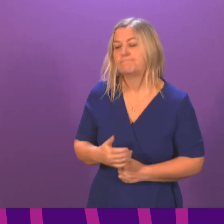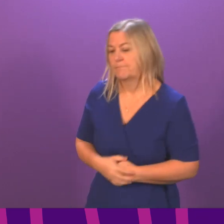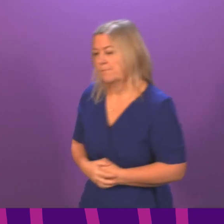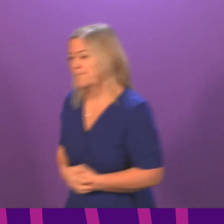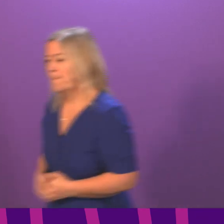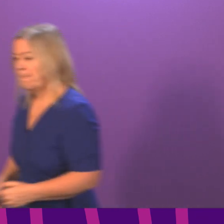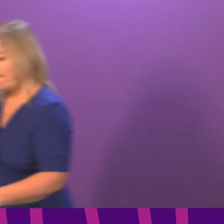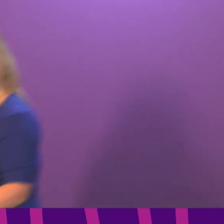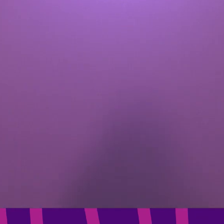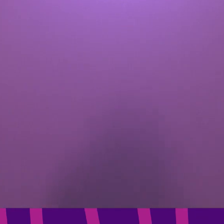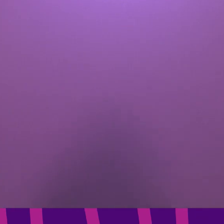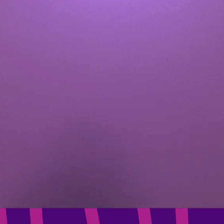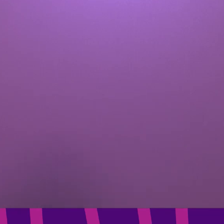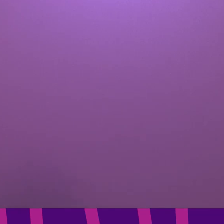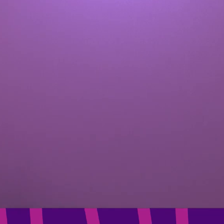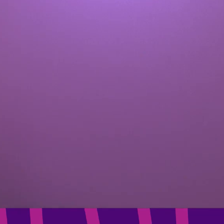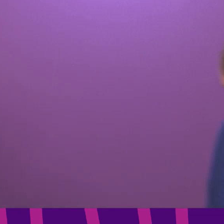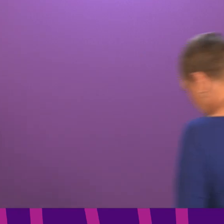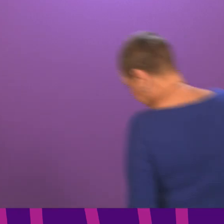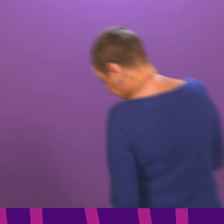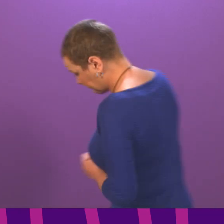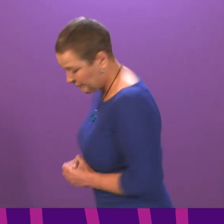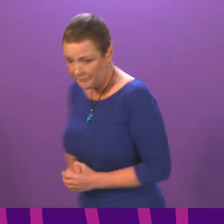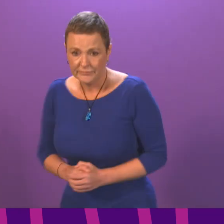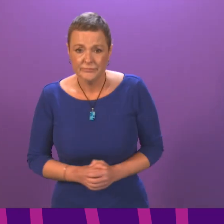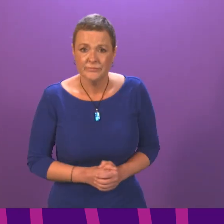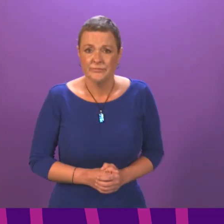Ruth Davidson: The sheer hypocrisy is overwhelming. Nicola